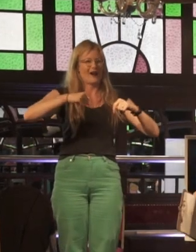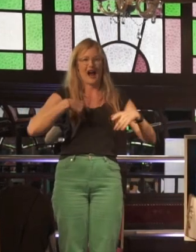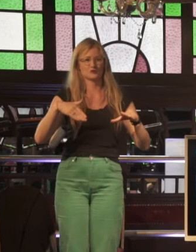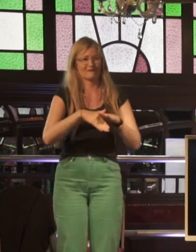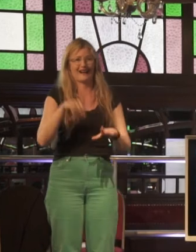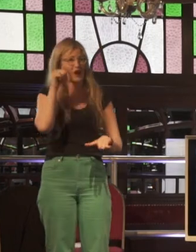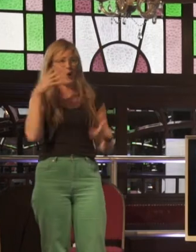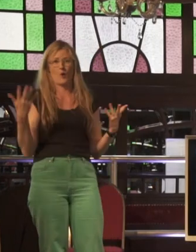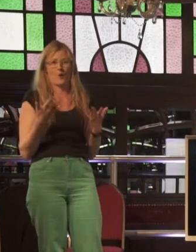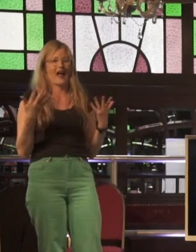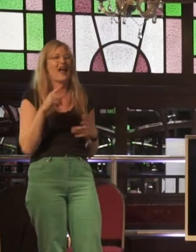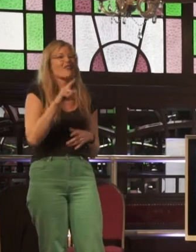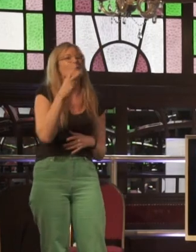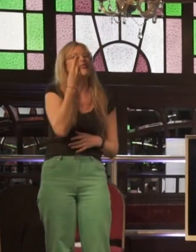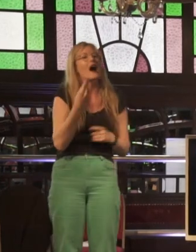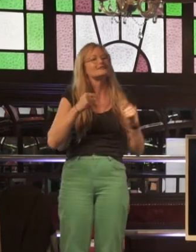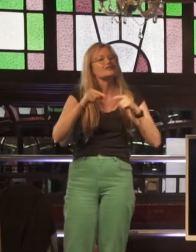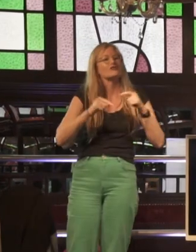That was the artistic director of Birds of Paradise.